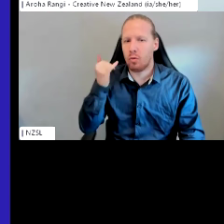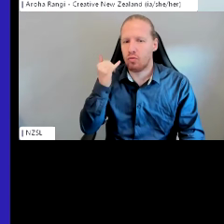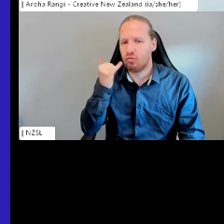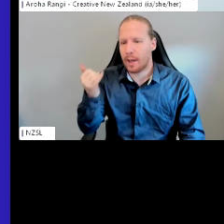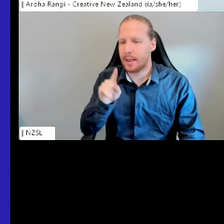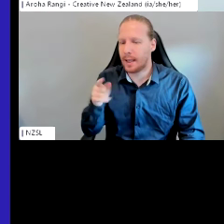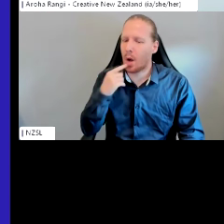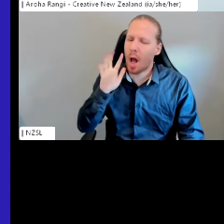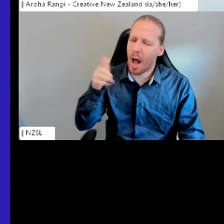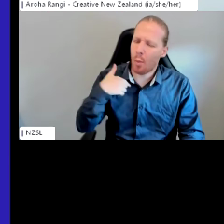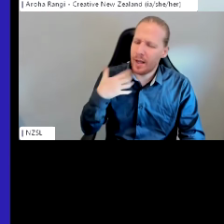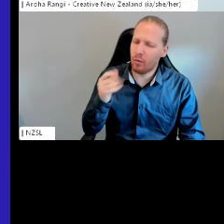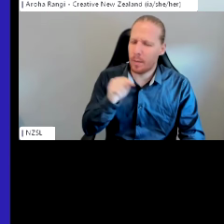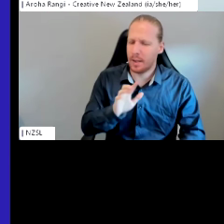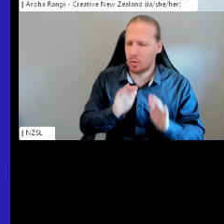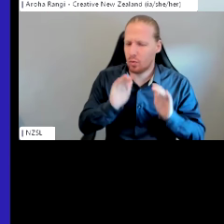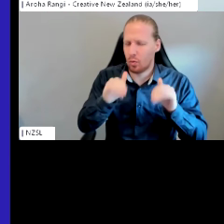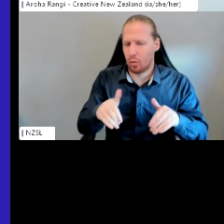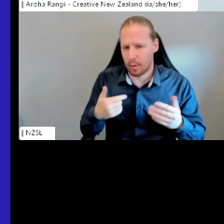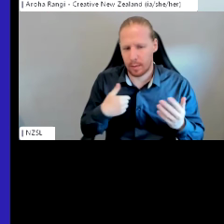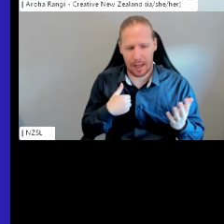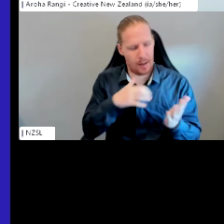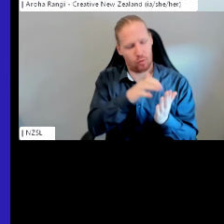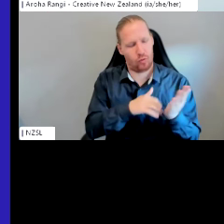signing up? And have you seen these emails and do you read them?" And blah blah blah blah. And